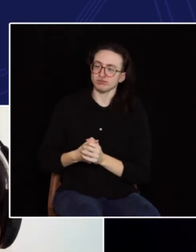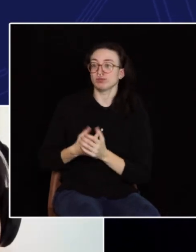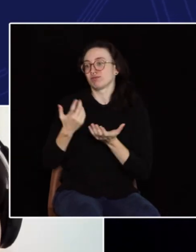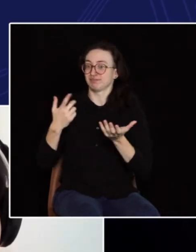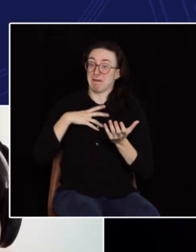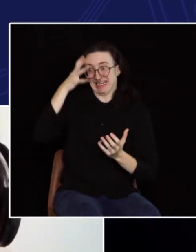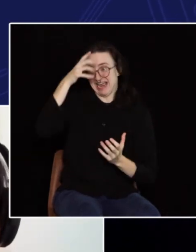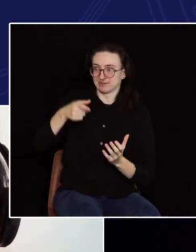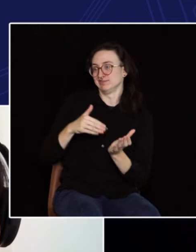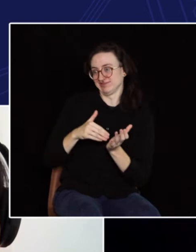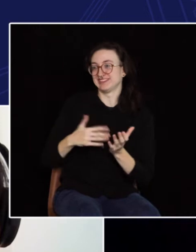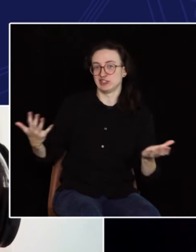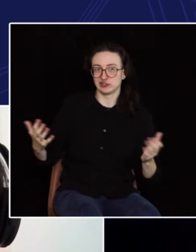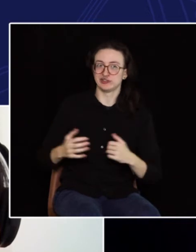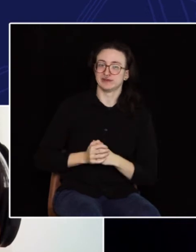So my -- my dad is a physician.